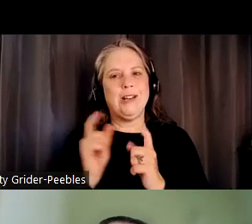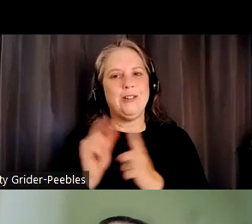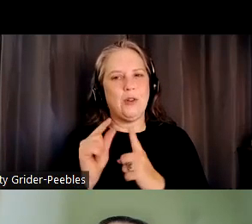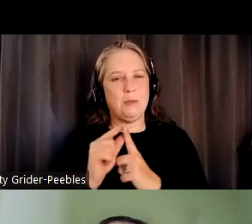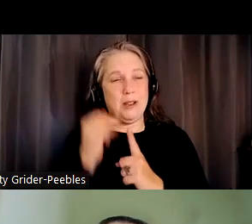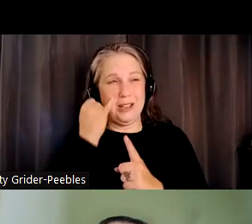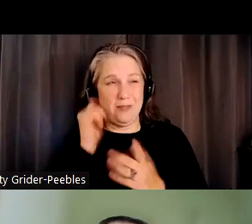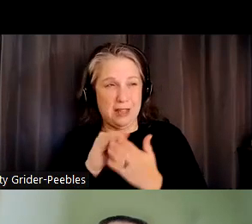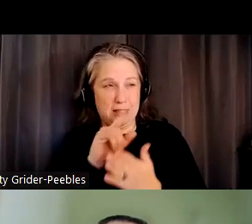is.